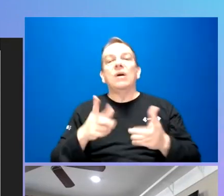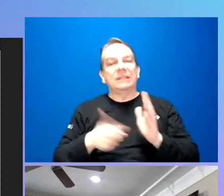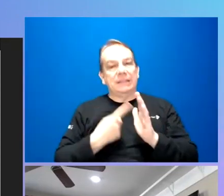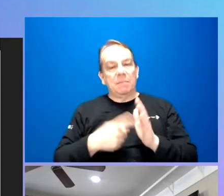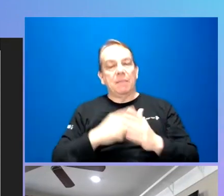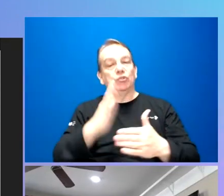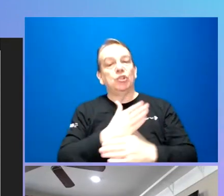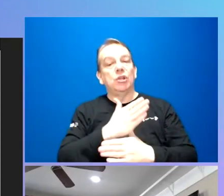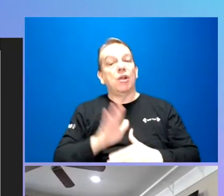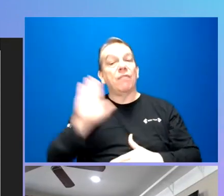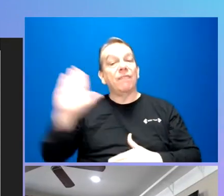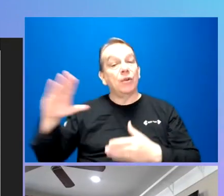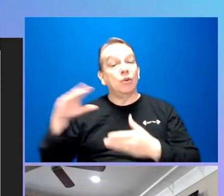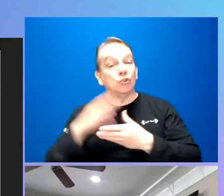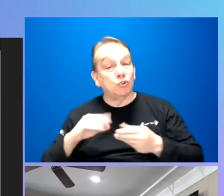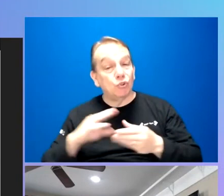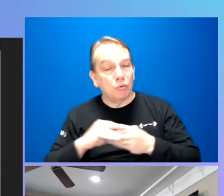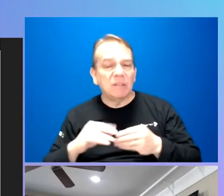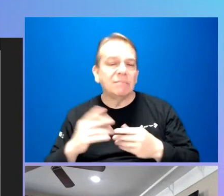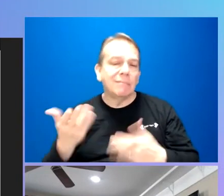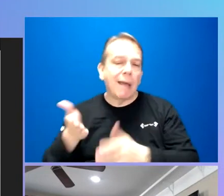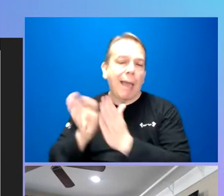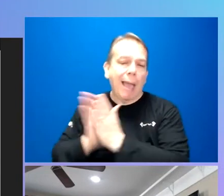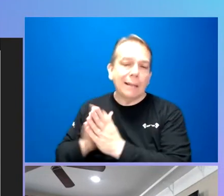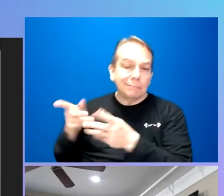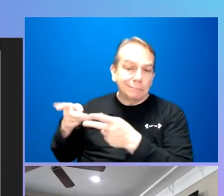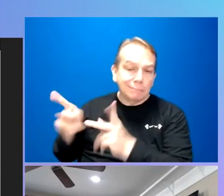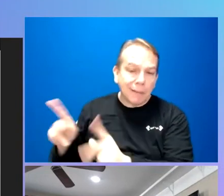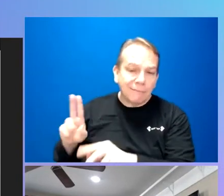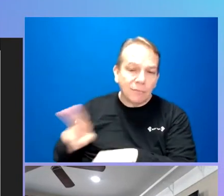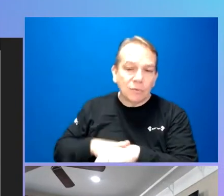while you're telling your story, tell their story because the